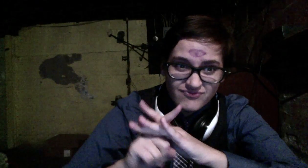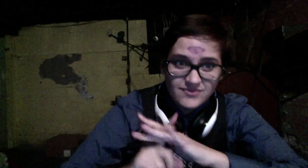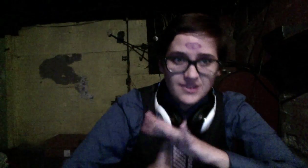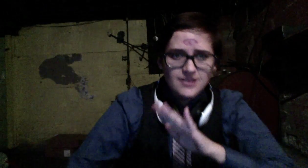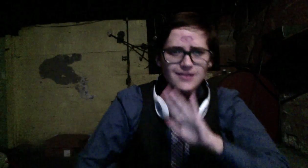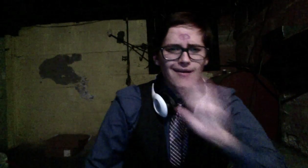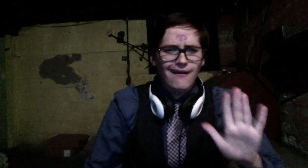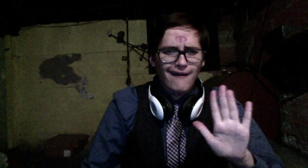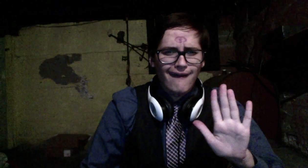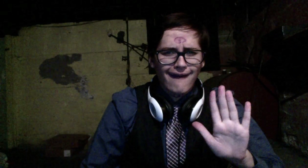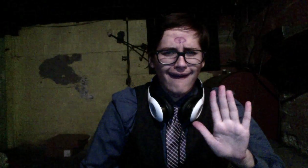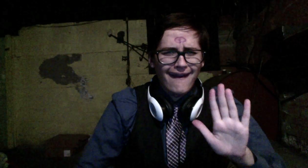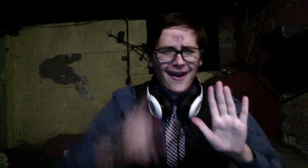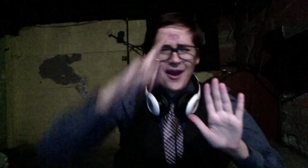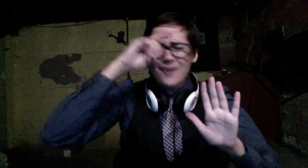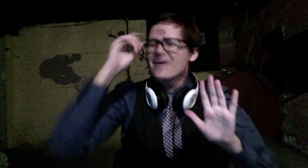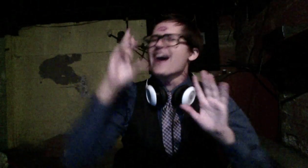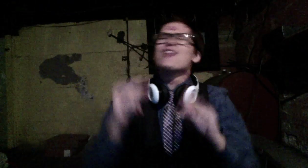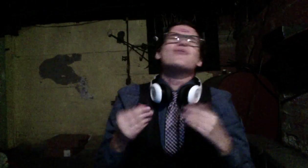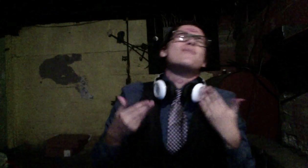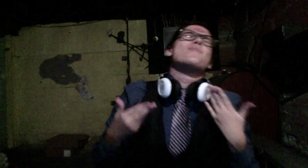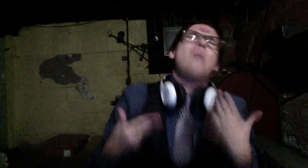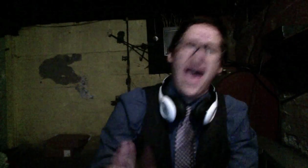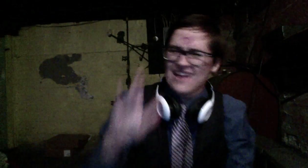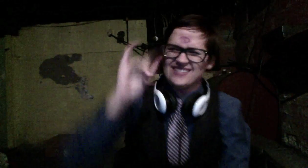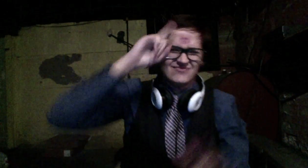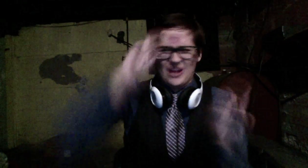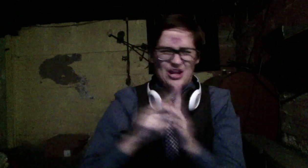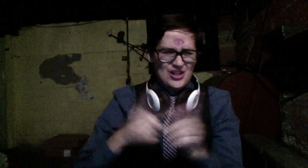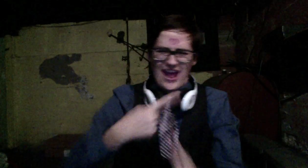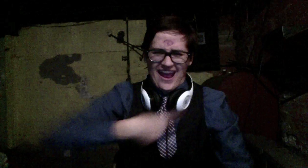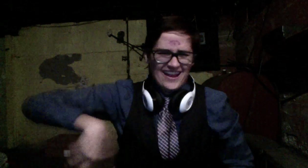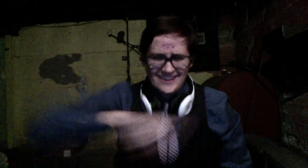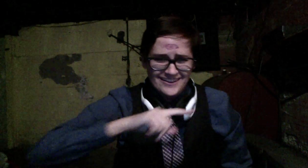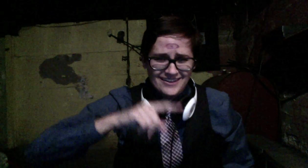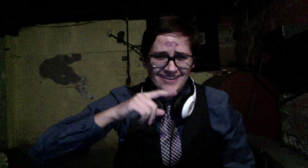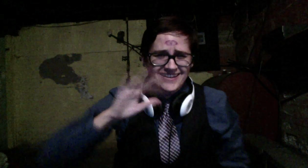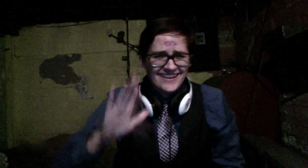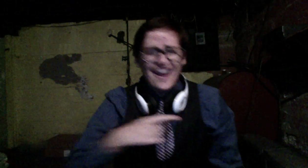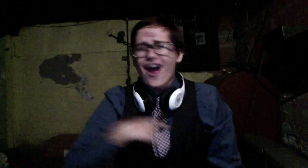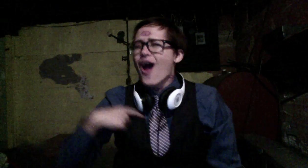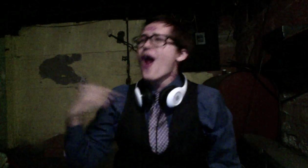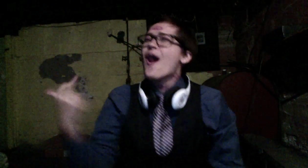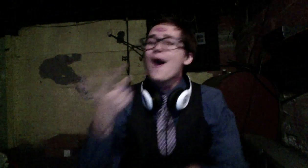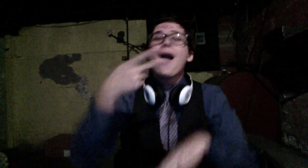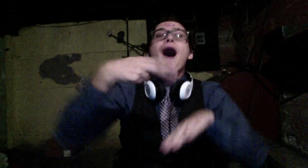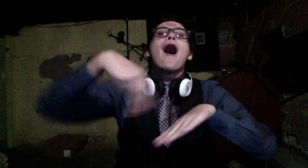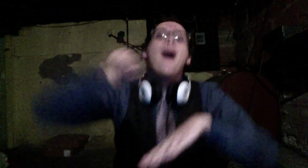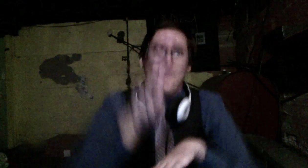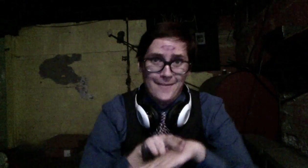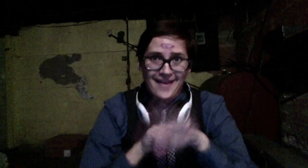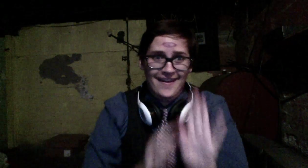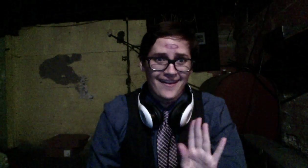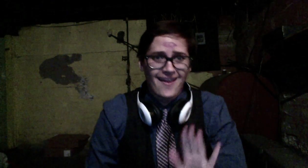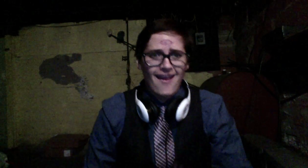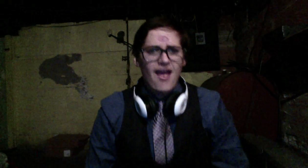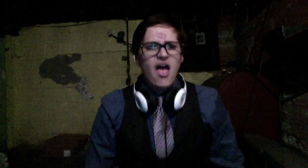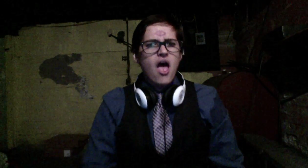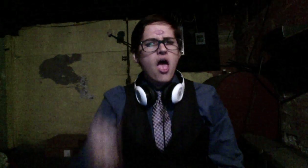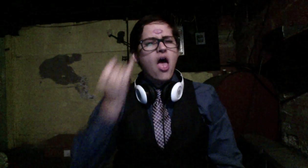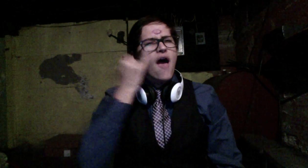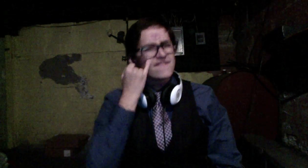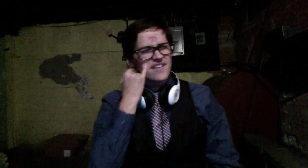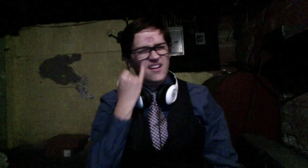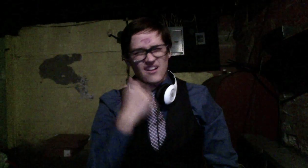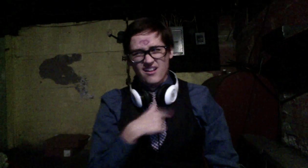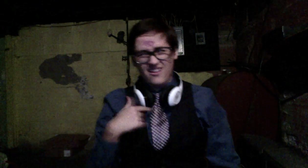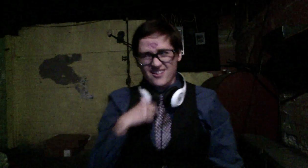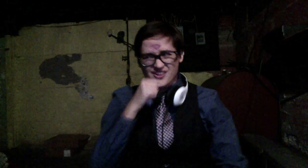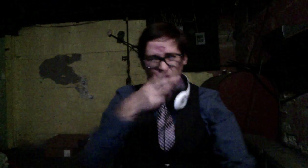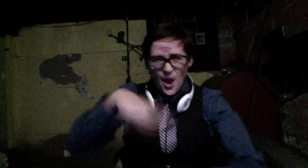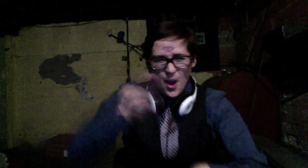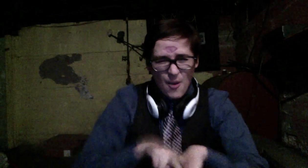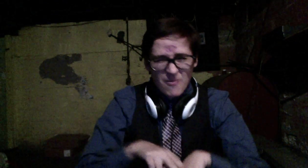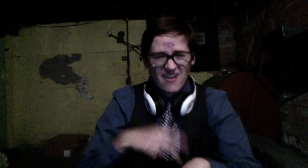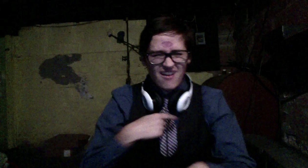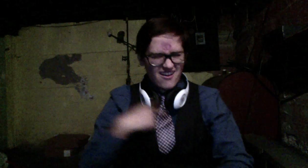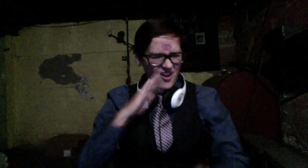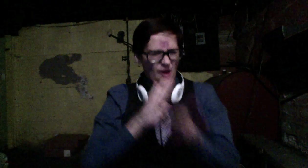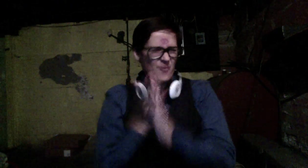BECAUSE POP-IN-MIND US WE ALL NORMAL IF WE NOT NORMAL WE WILL BECOME